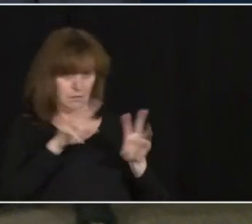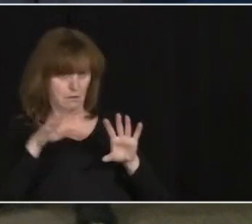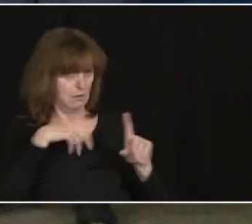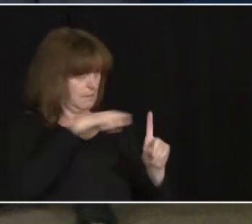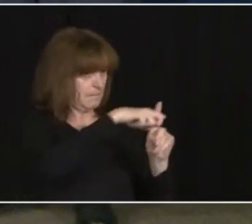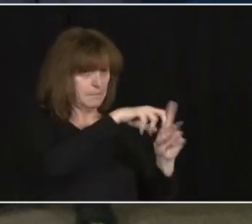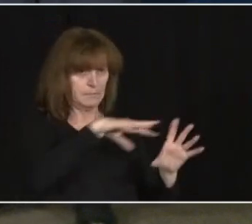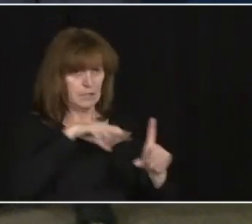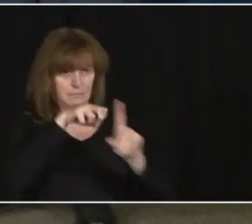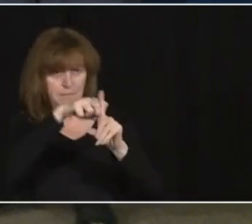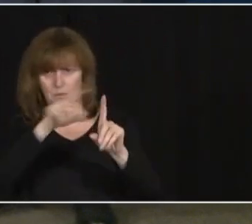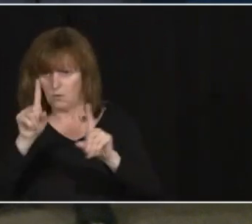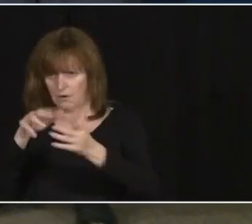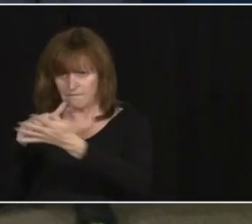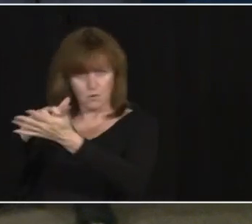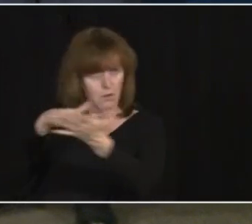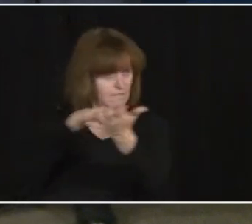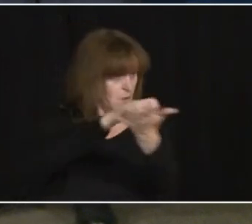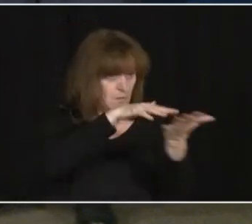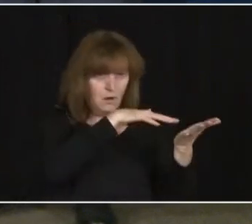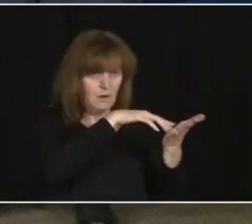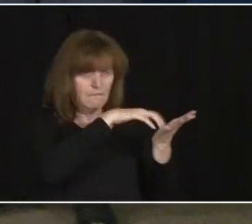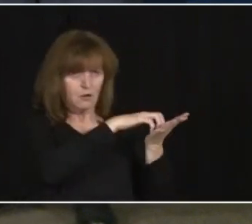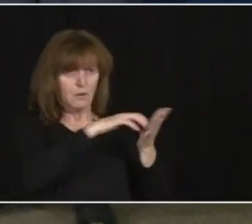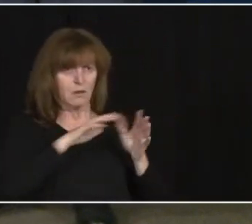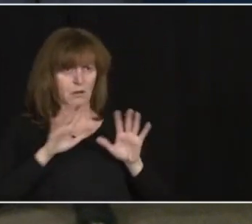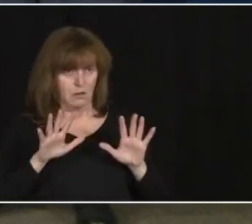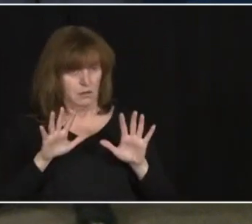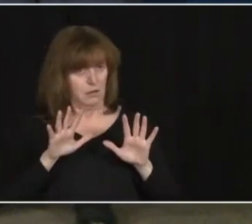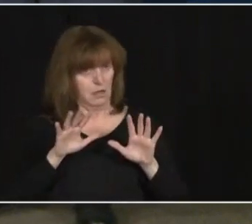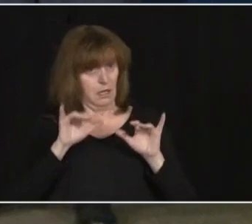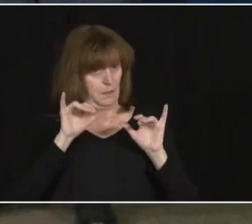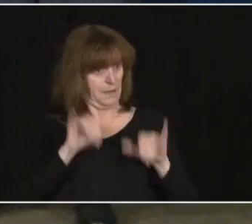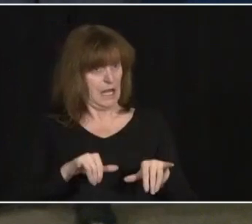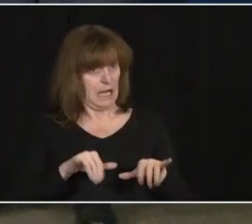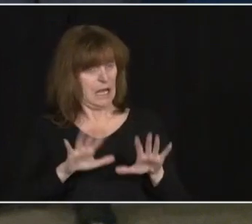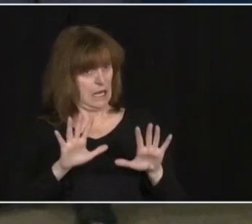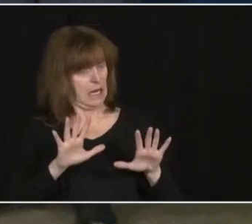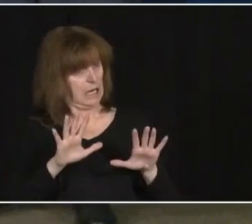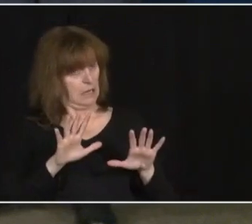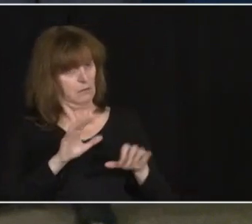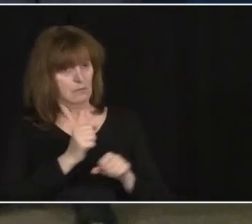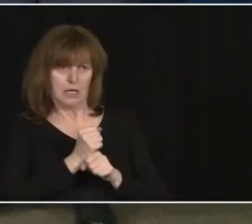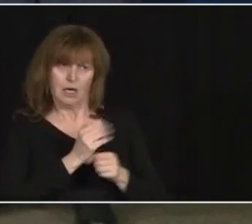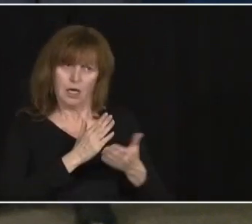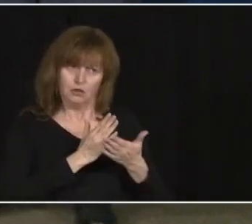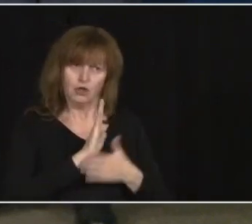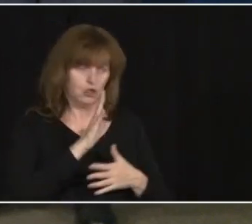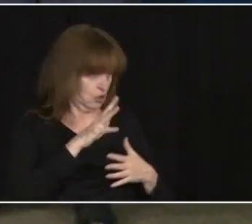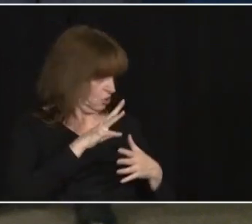We had to identify where our most vulnerable areas are to deal with that so we could get the maximum effect as you saw in the modelling of Bening the curve in the